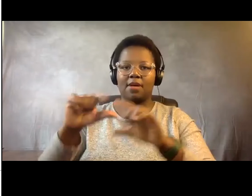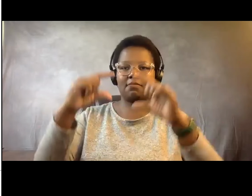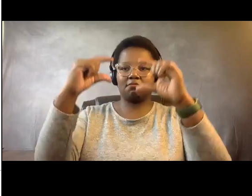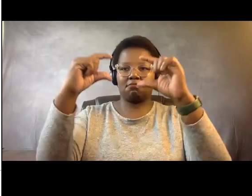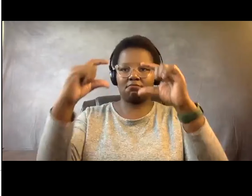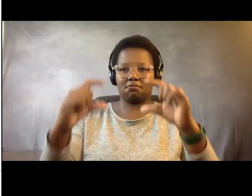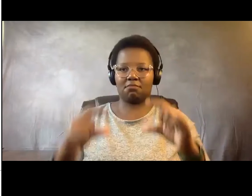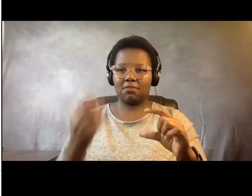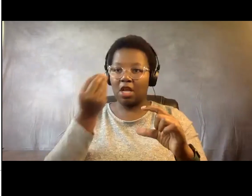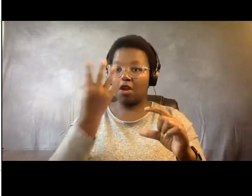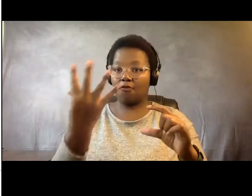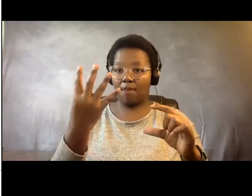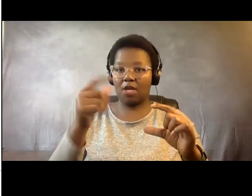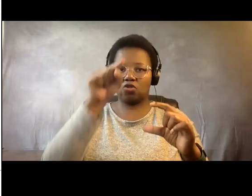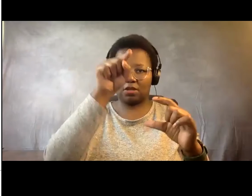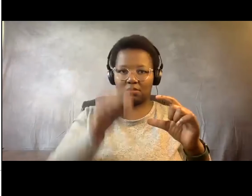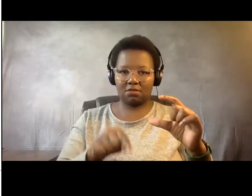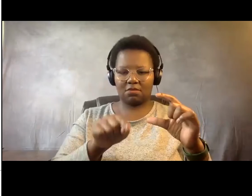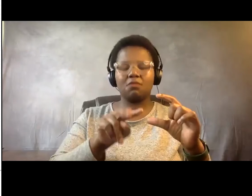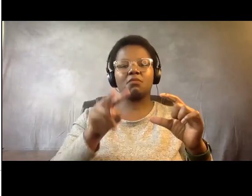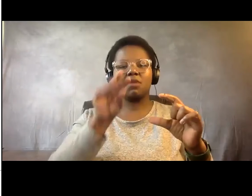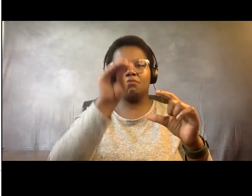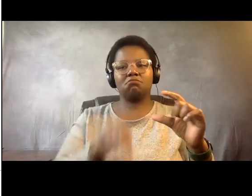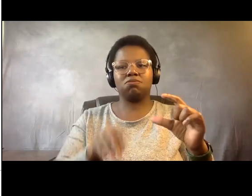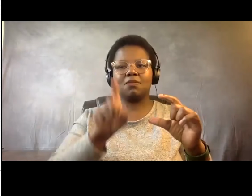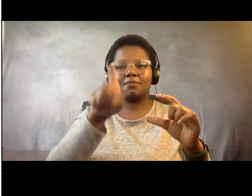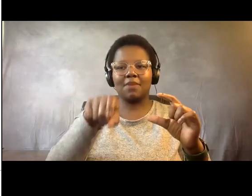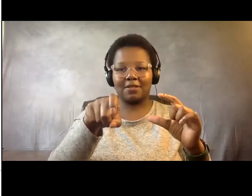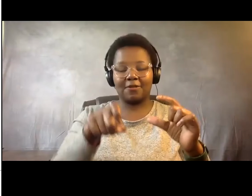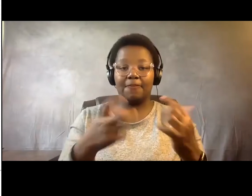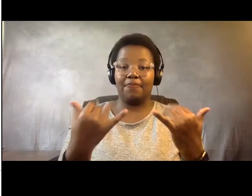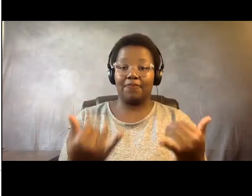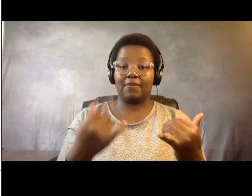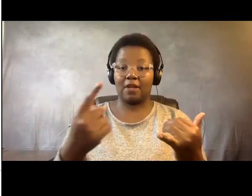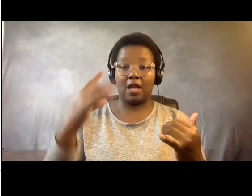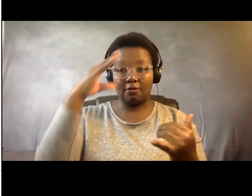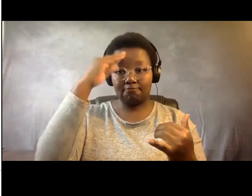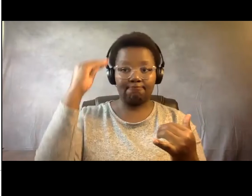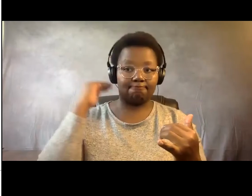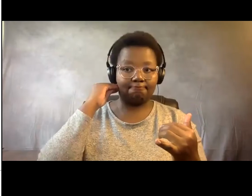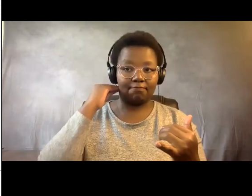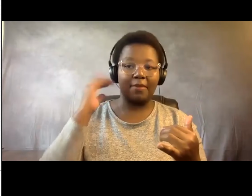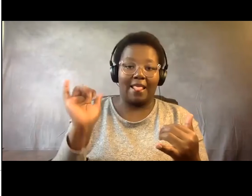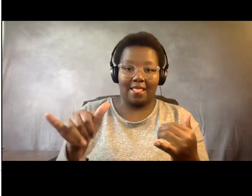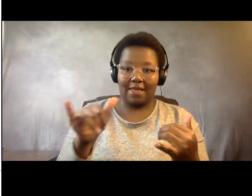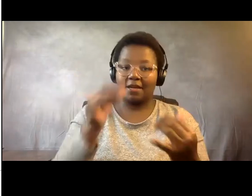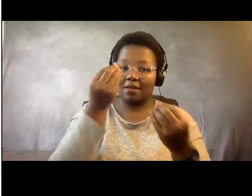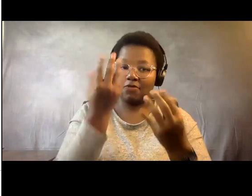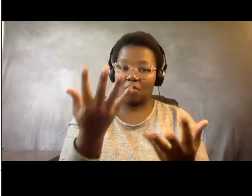the alternative text. So this is something you need to be aware aware of as well is,